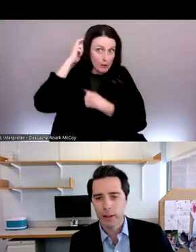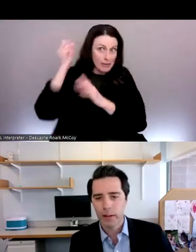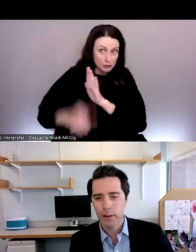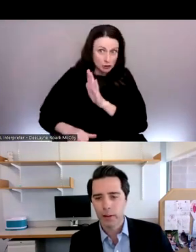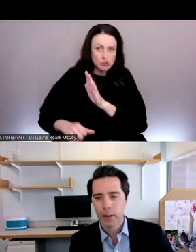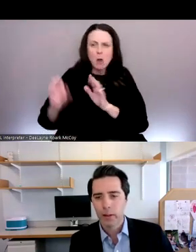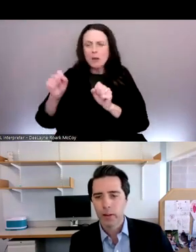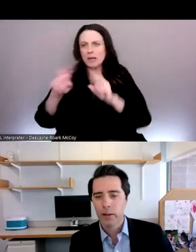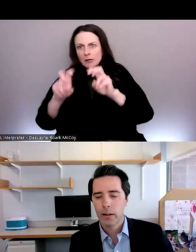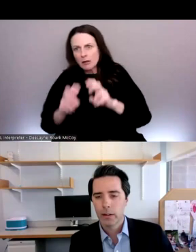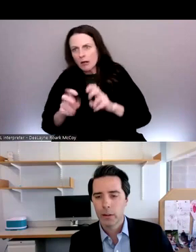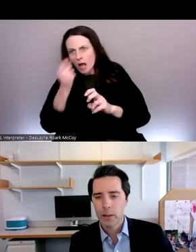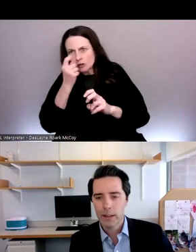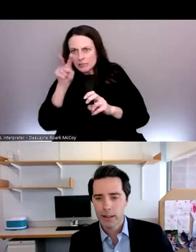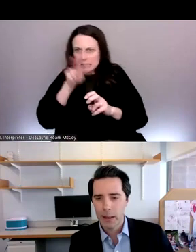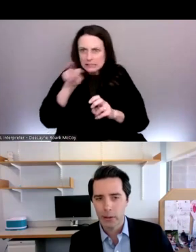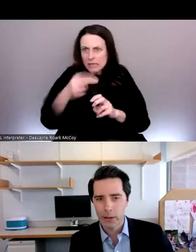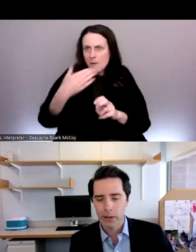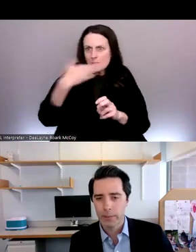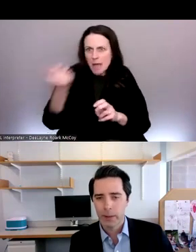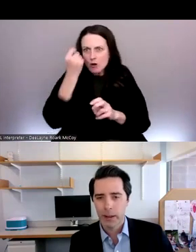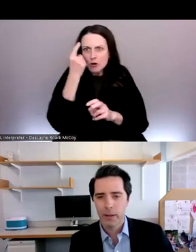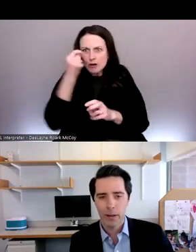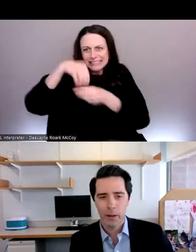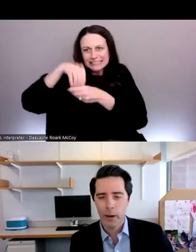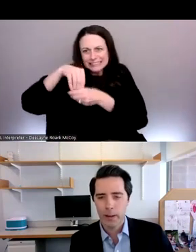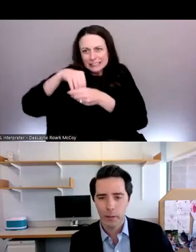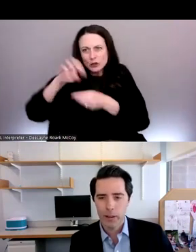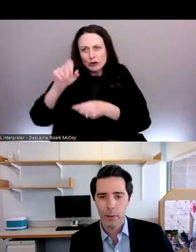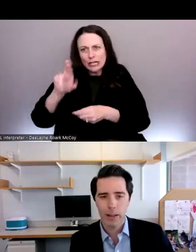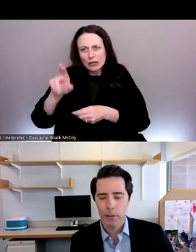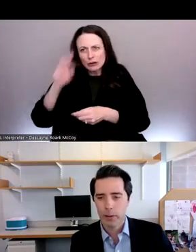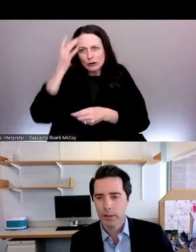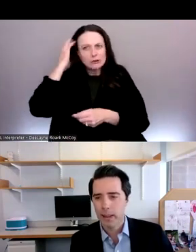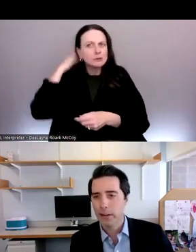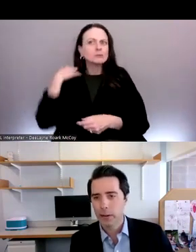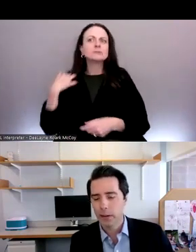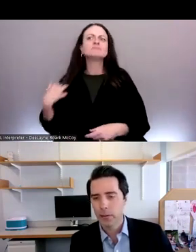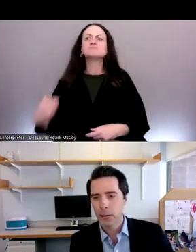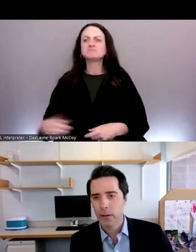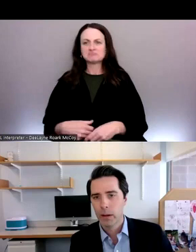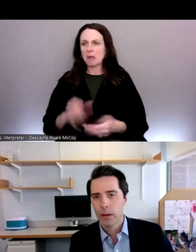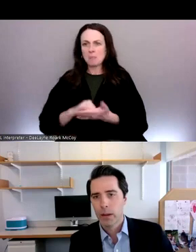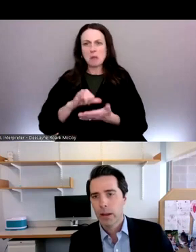inner ear using these measures in a in a way that